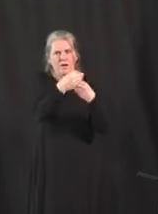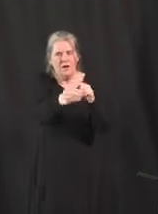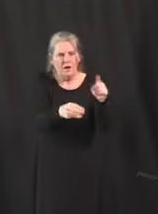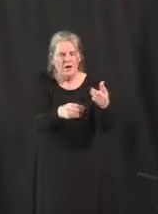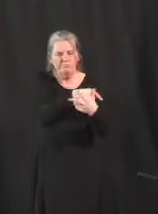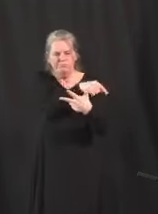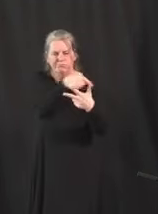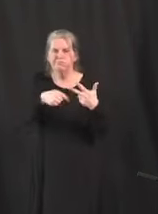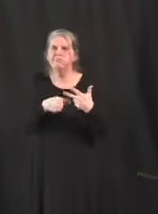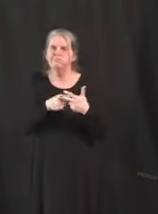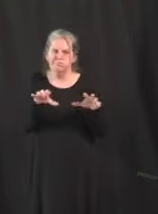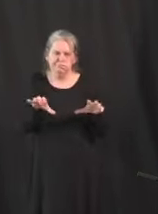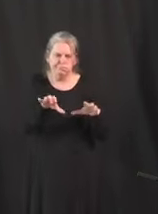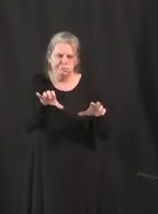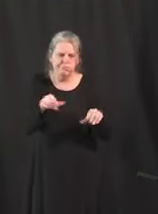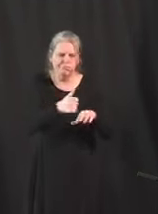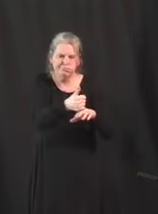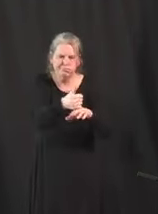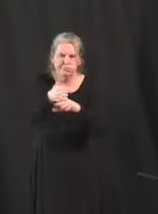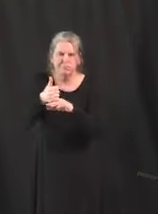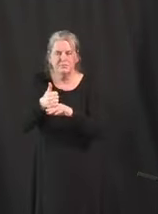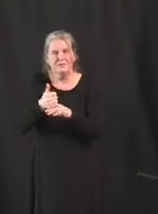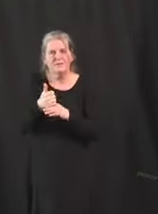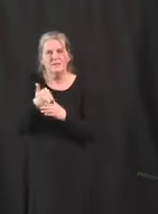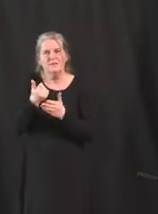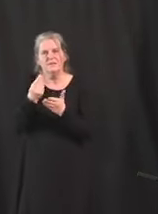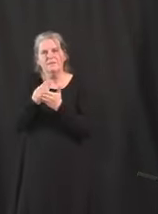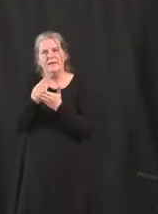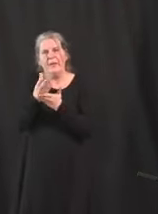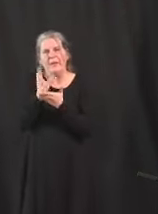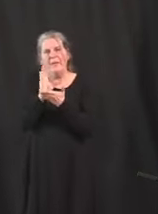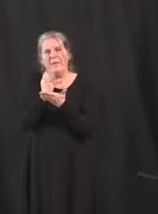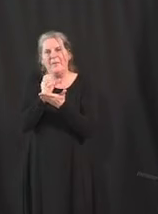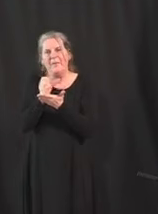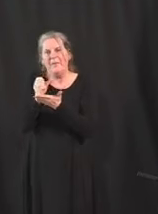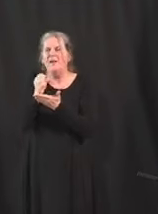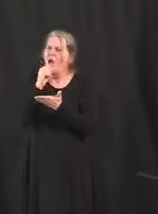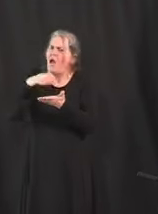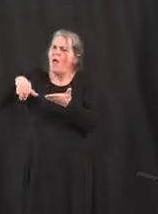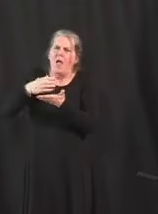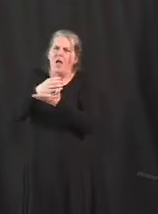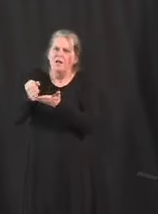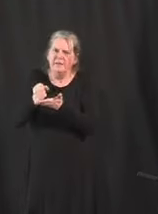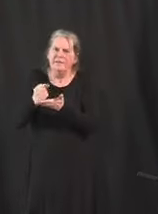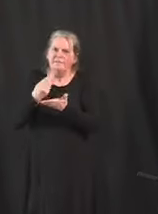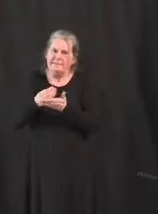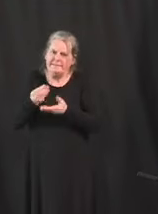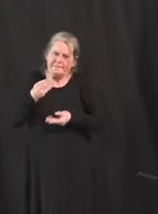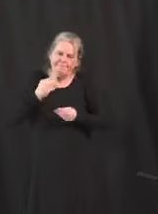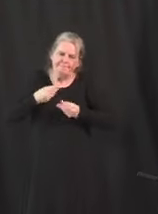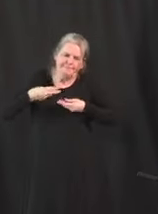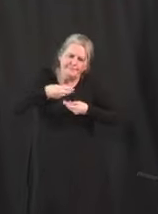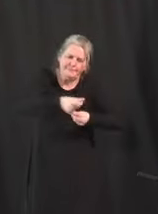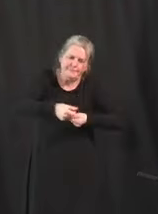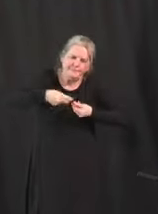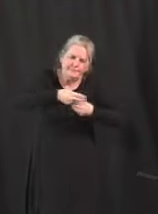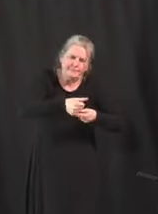THROUGH A LOT OF OUR BUDGETARY MONEY ALREADY. AND THAT SUPPORT COULDN'T COME AT A BETTER TIME.